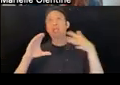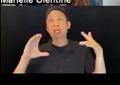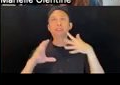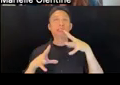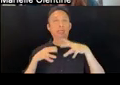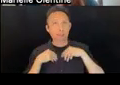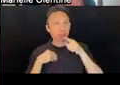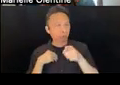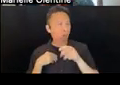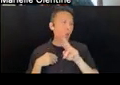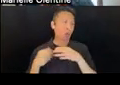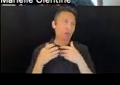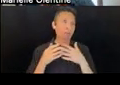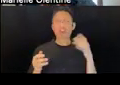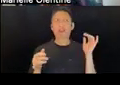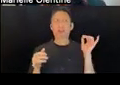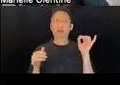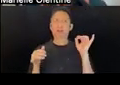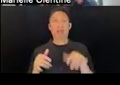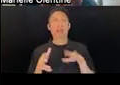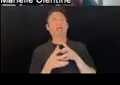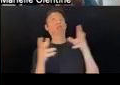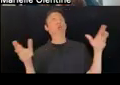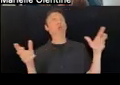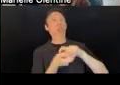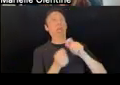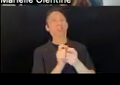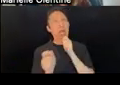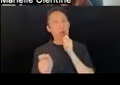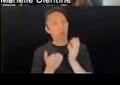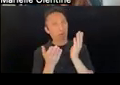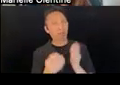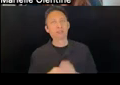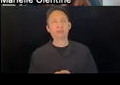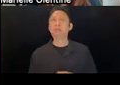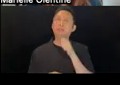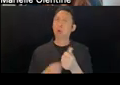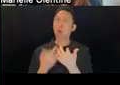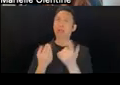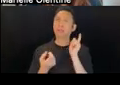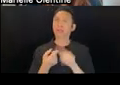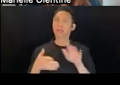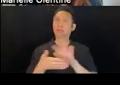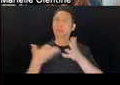trying to position yourself in this way, you can have a picture locked, but no finished sound or couple and